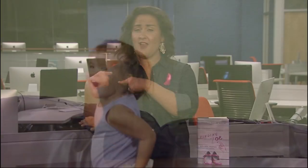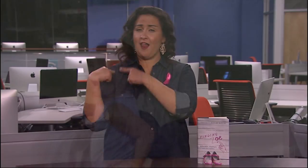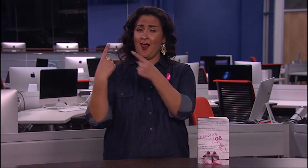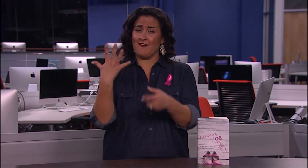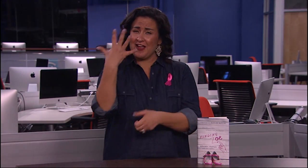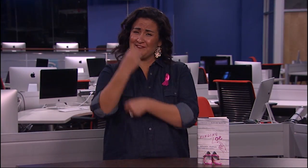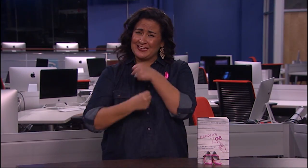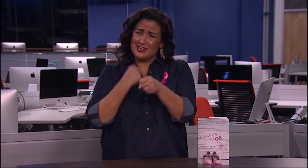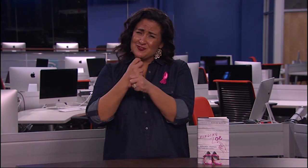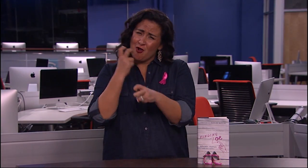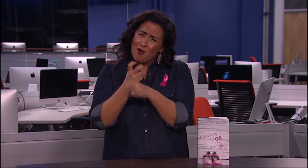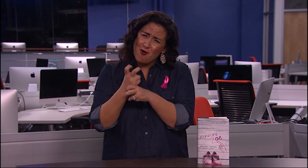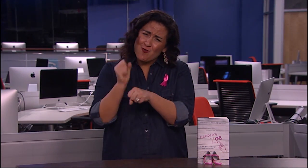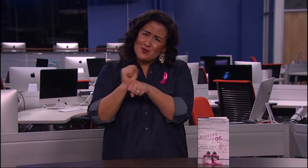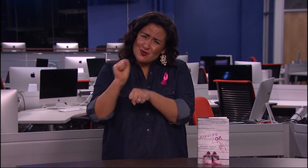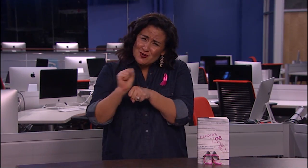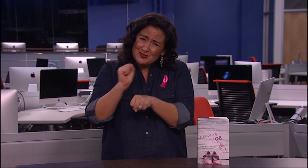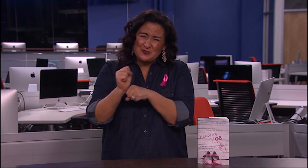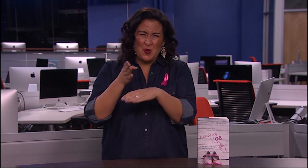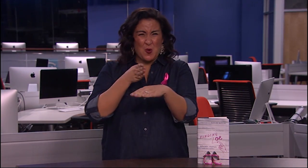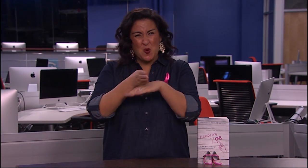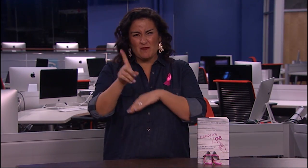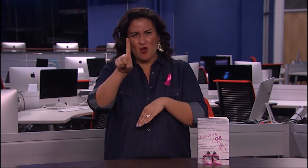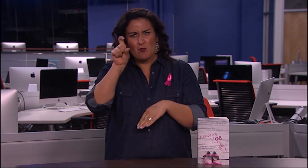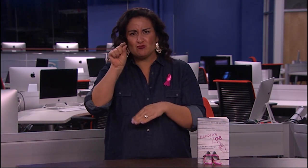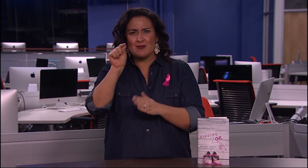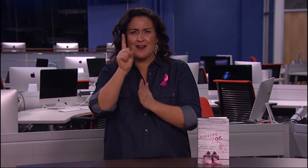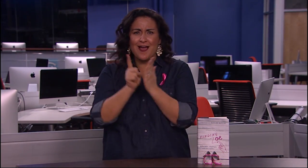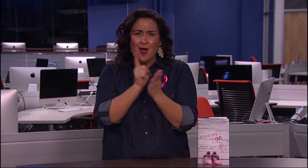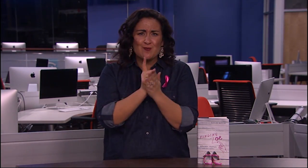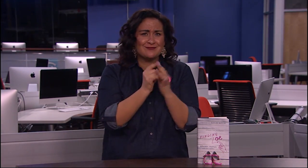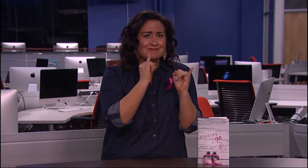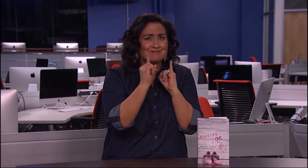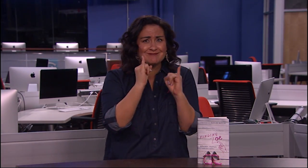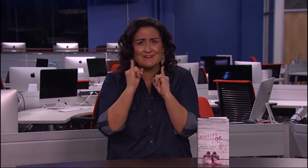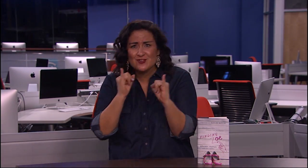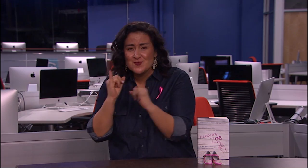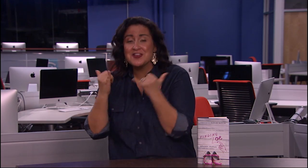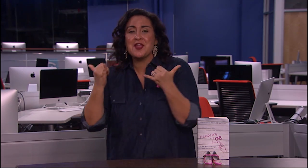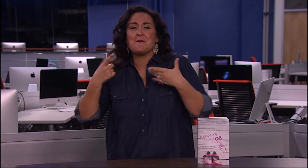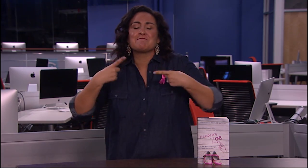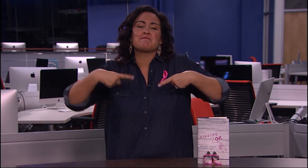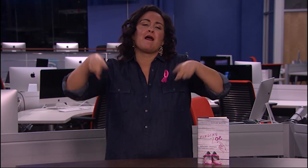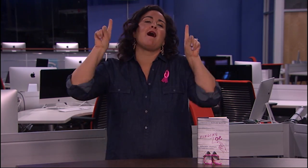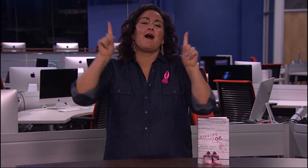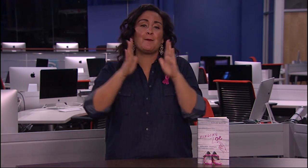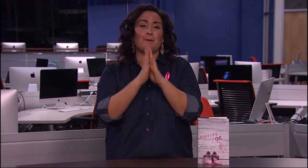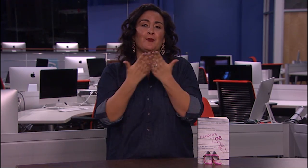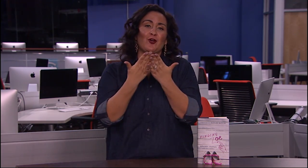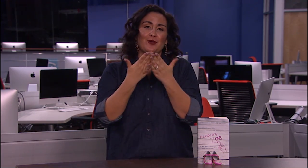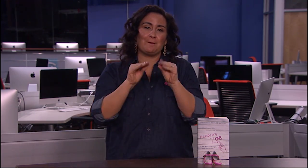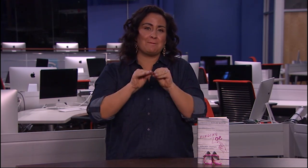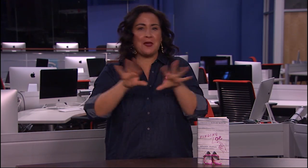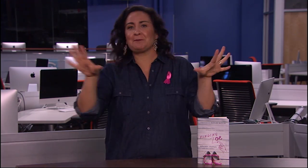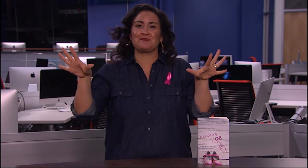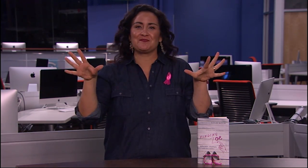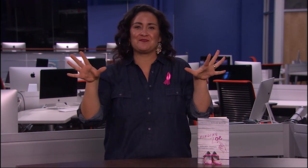Five years of hard work and over 120 hours of interviews later and Finding Zoe officially hits the shelves.